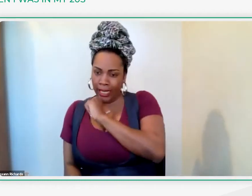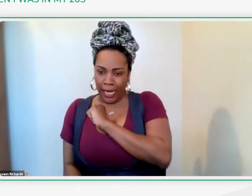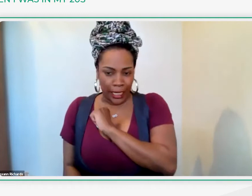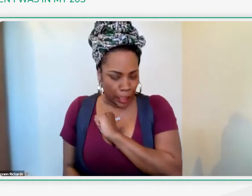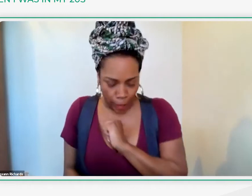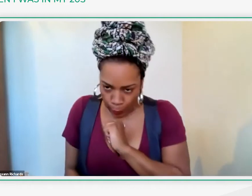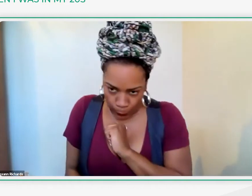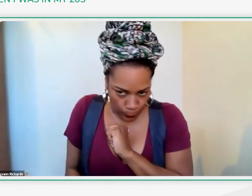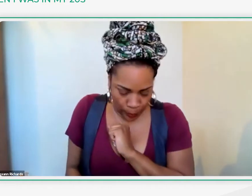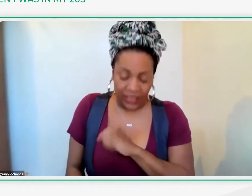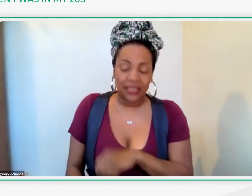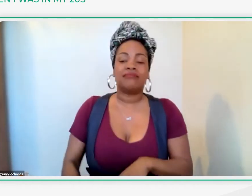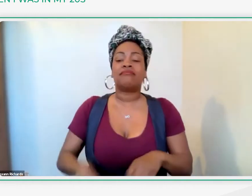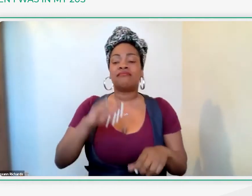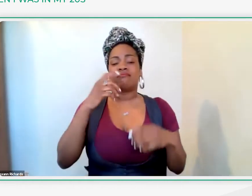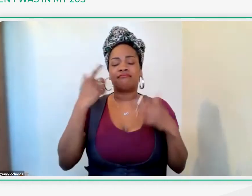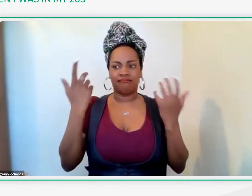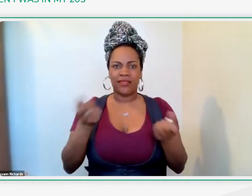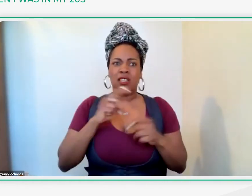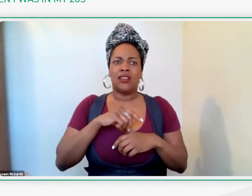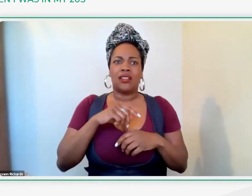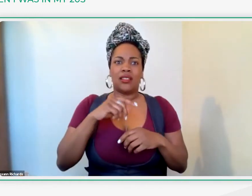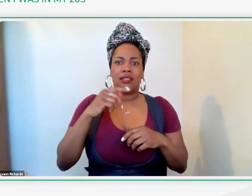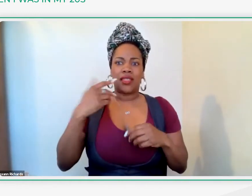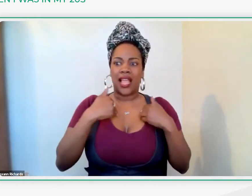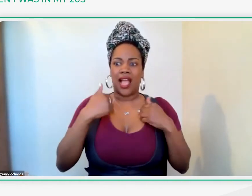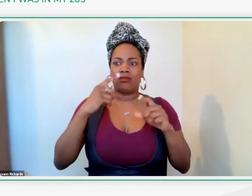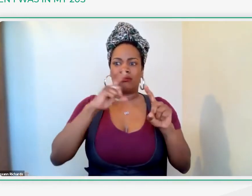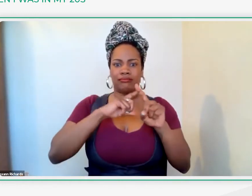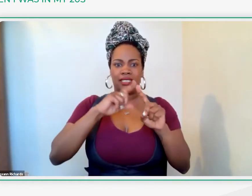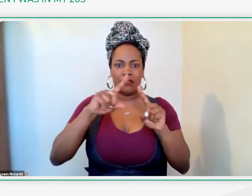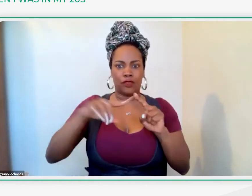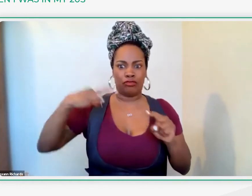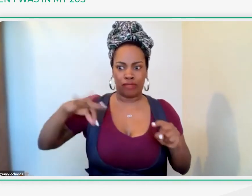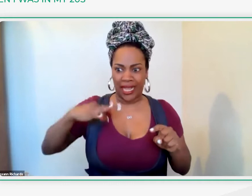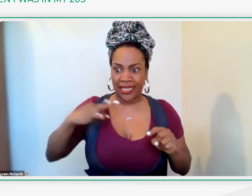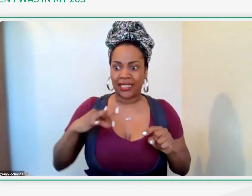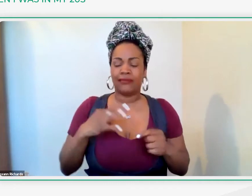There is not just one.